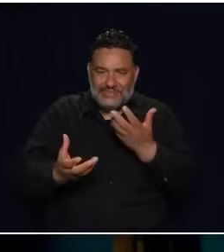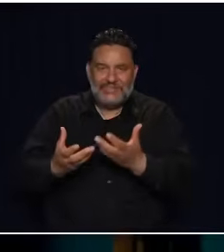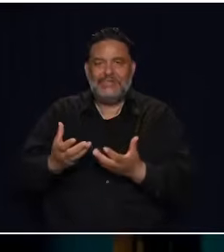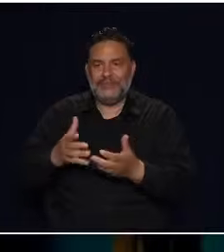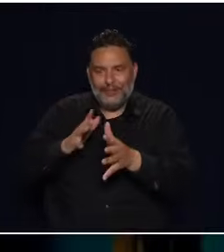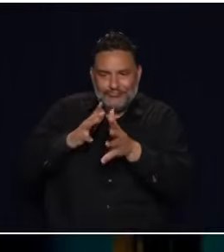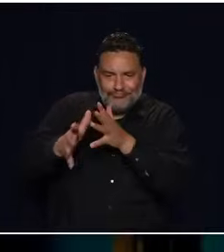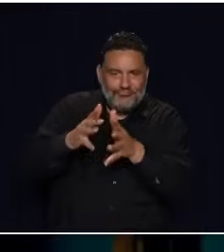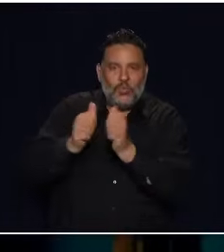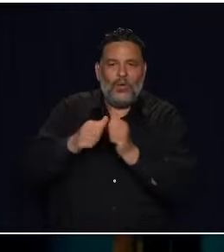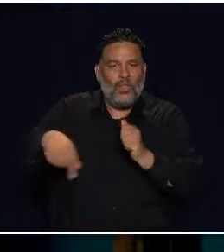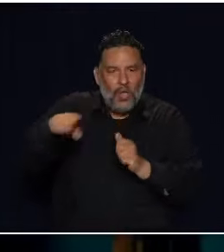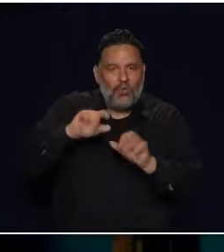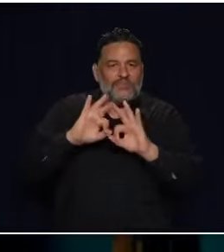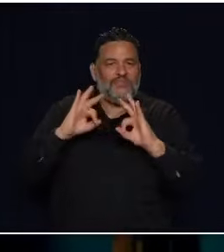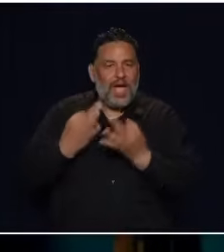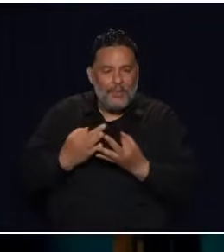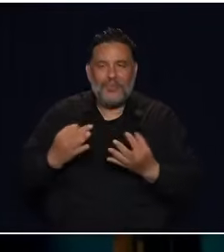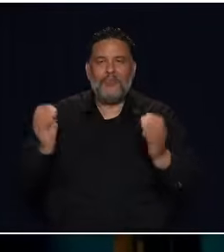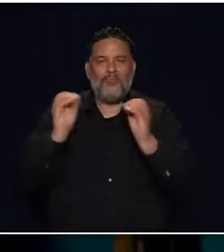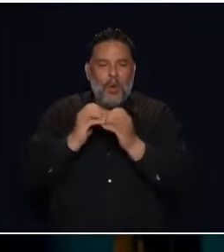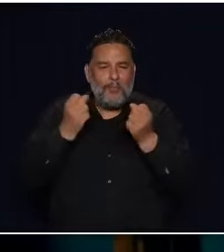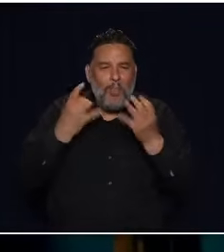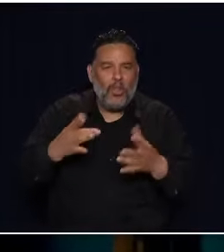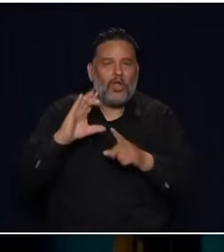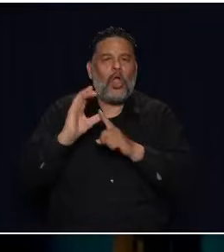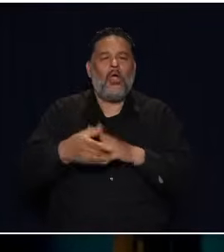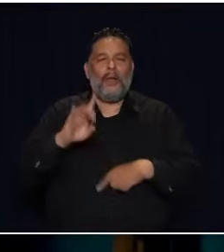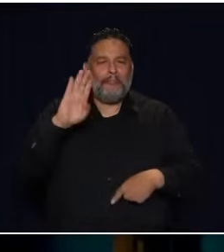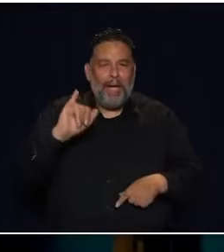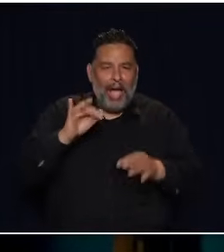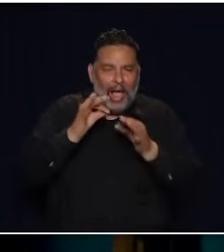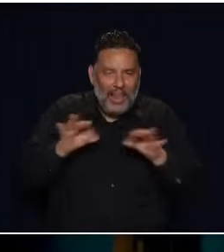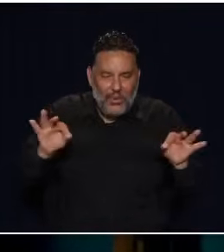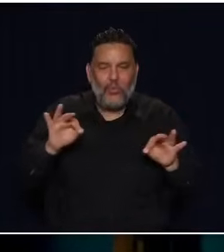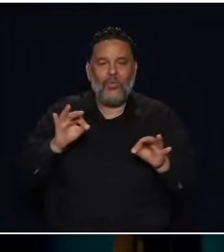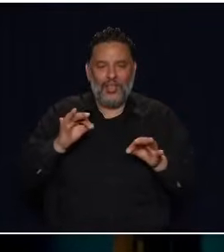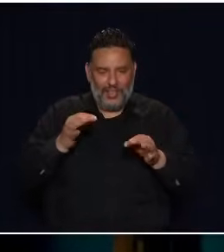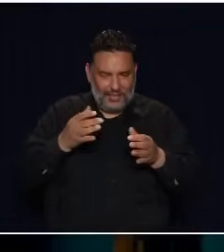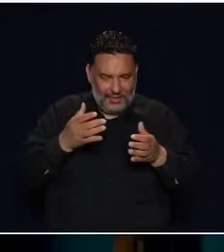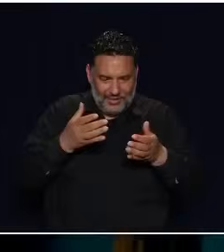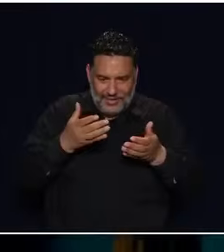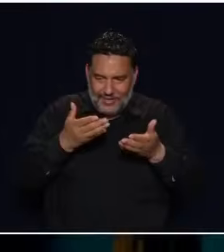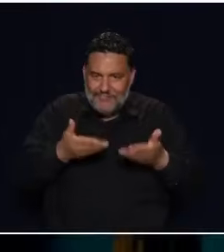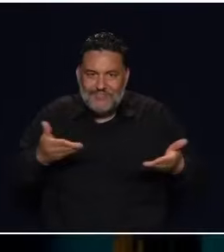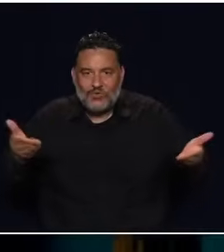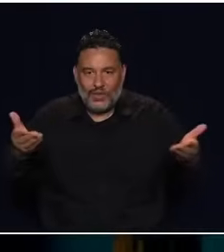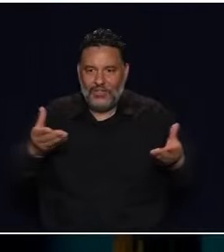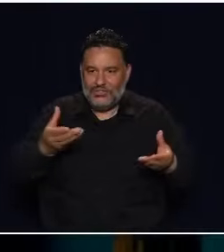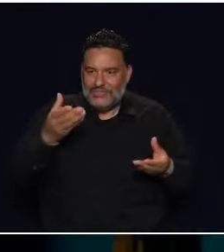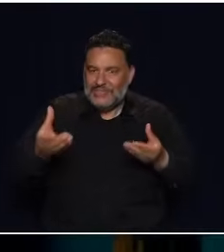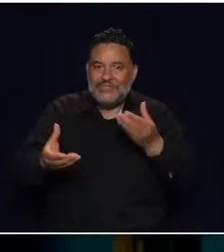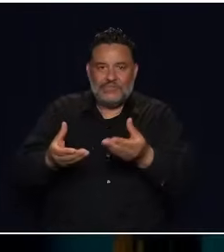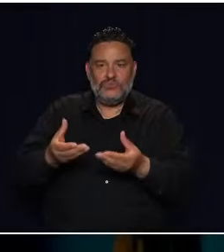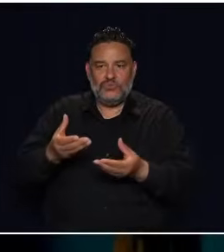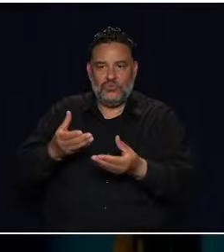WE NEED MORE RESOURCES TO WORK WITH THOSE FAMILIES AND BE ABLE TO HAVE MULTICULTURAL AND